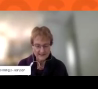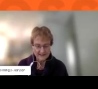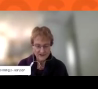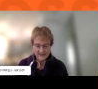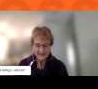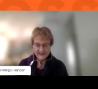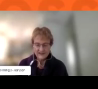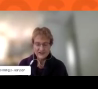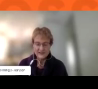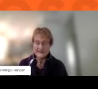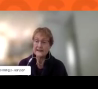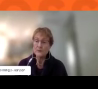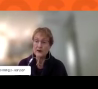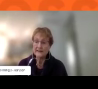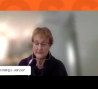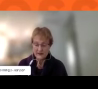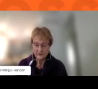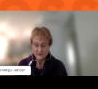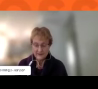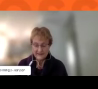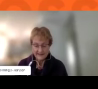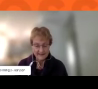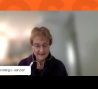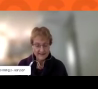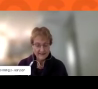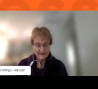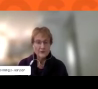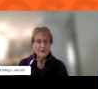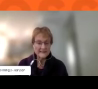the country share the same worries about what we're seeing. We seek